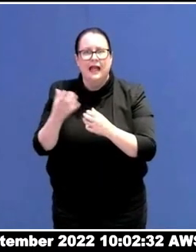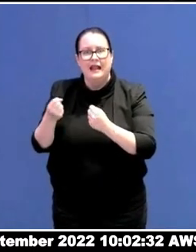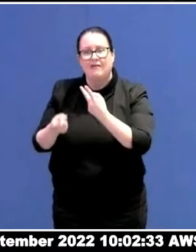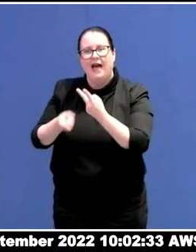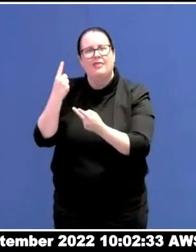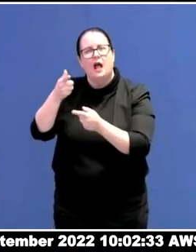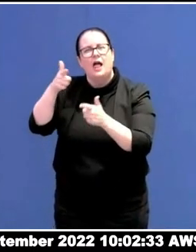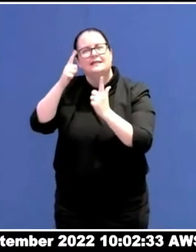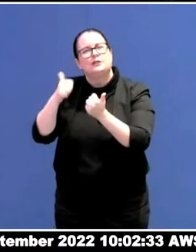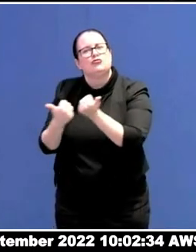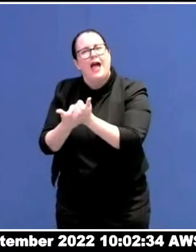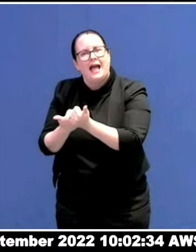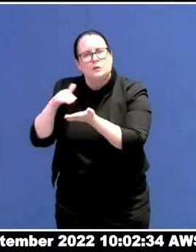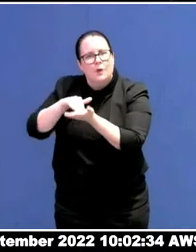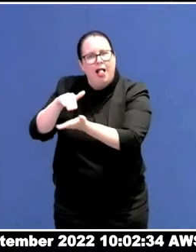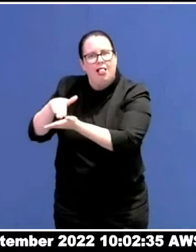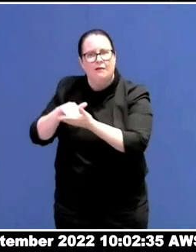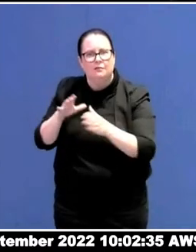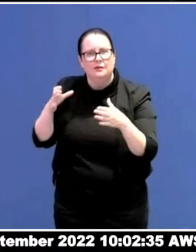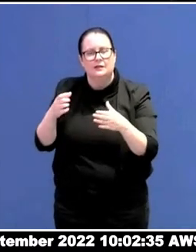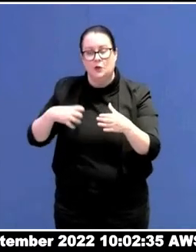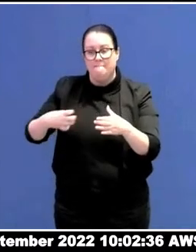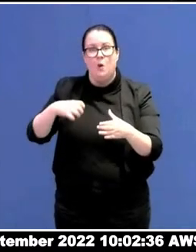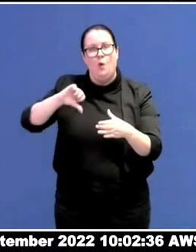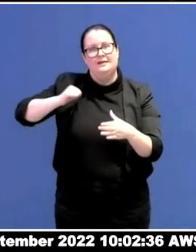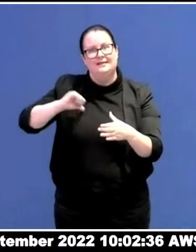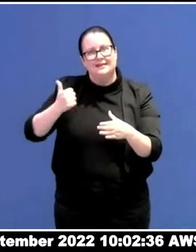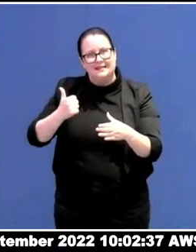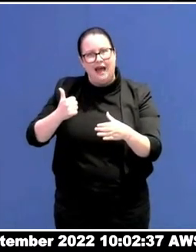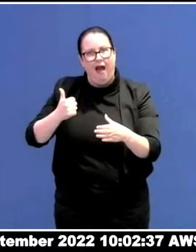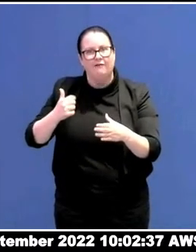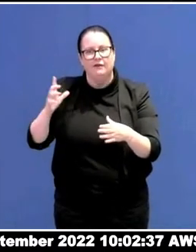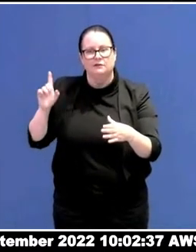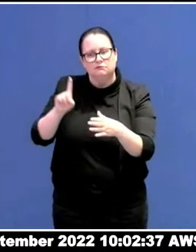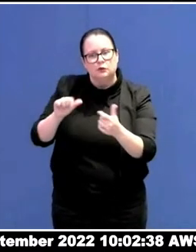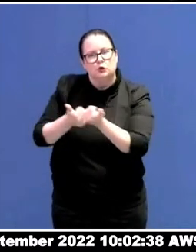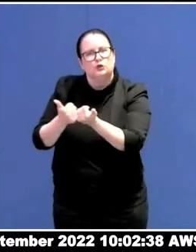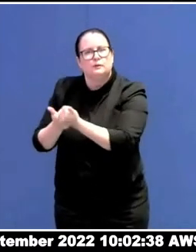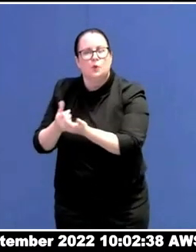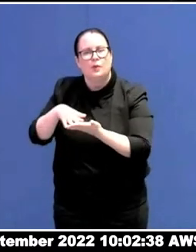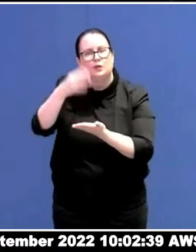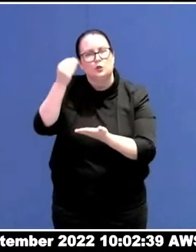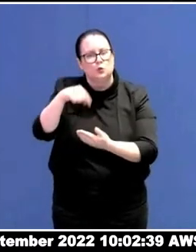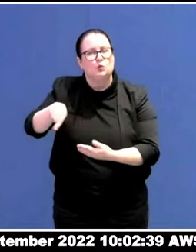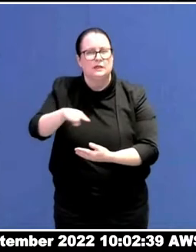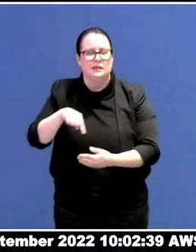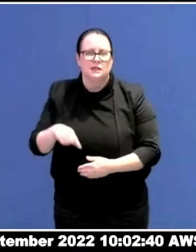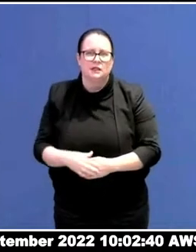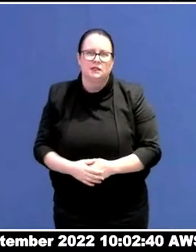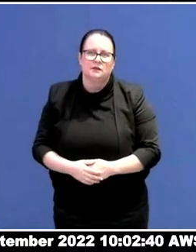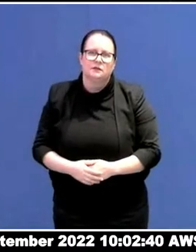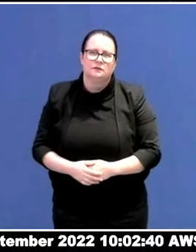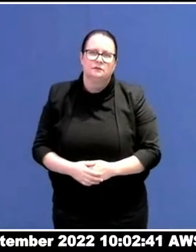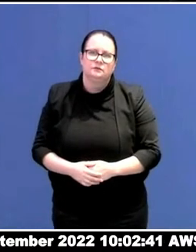So, there's a greater number of staff ratio to the children so that they have a greater